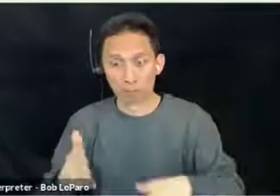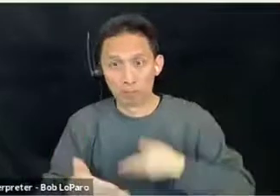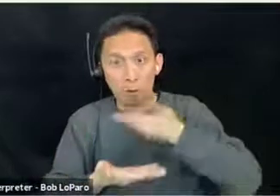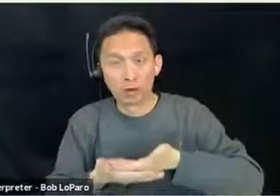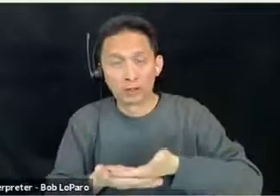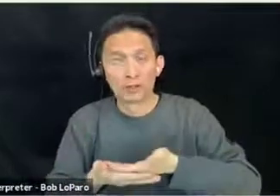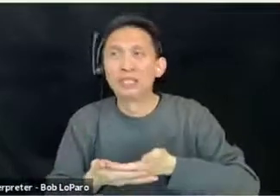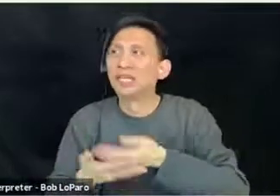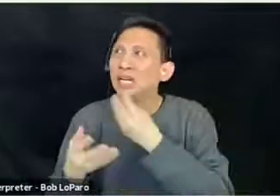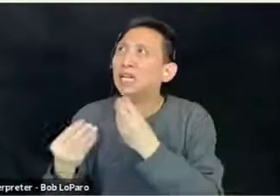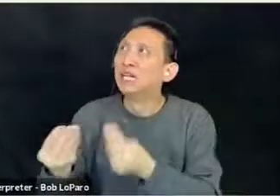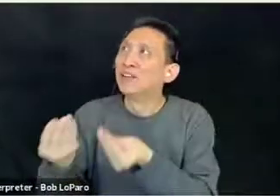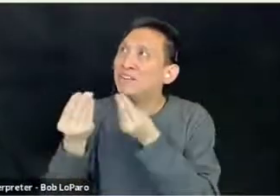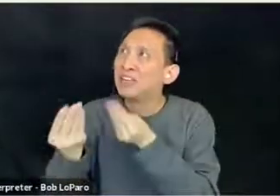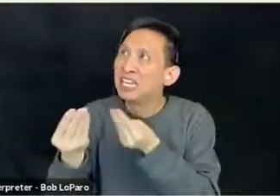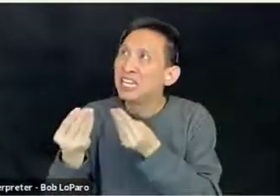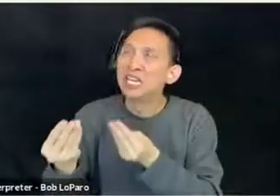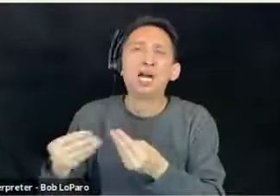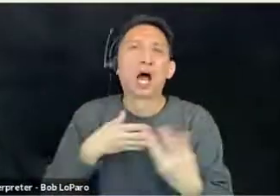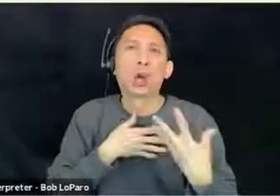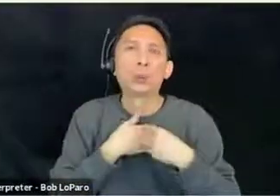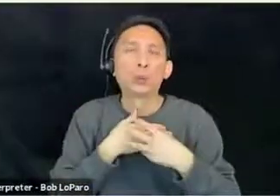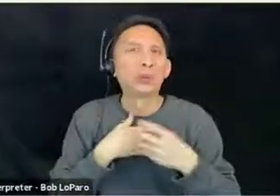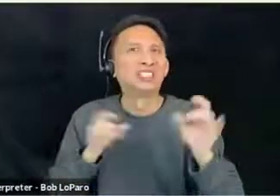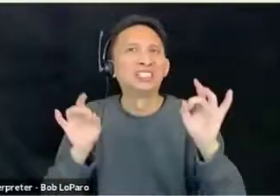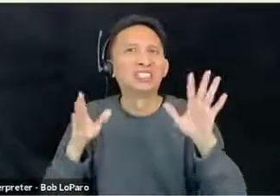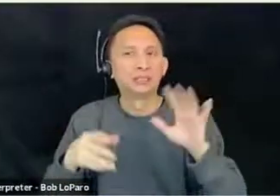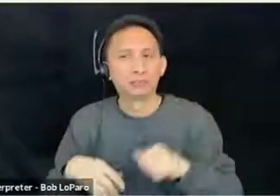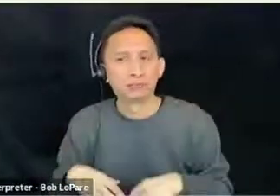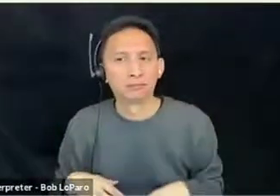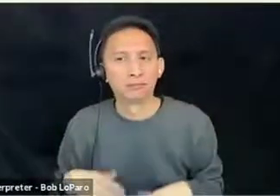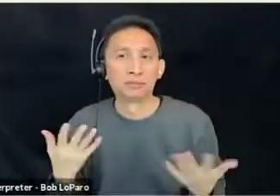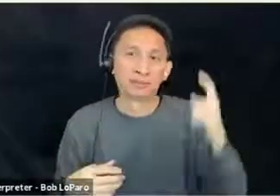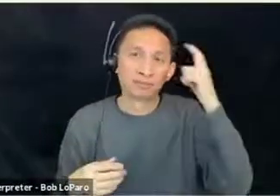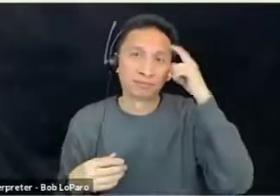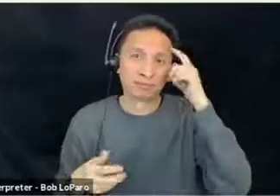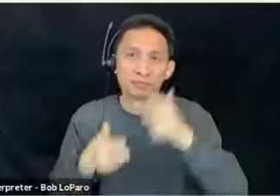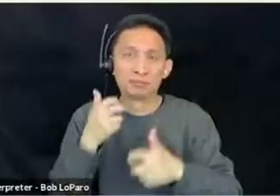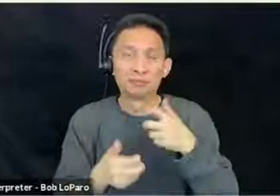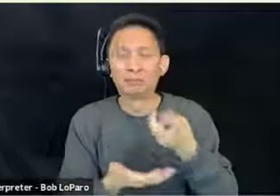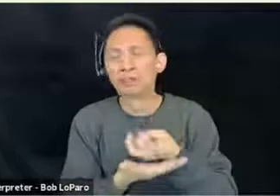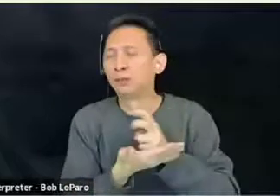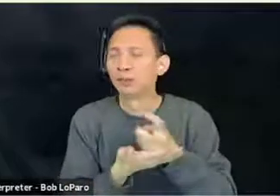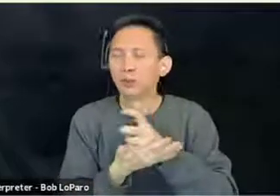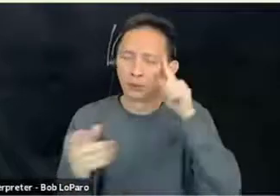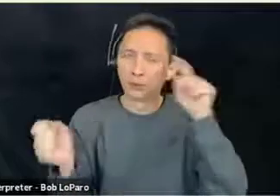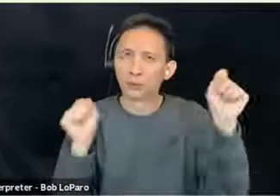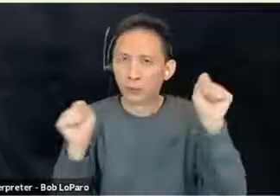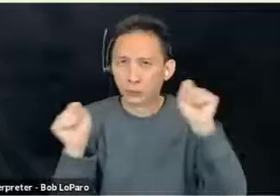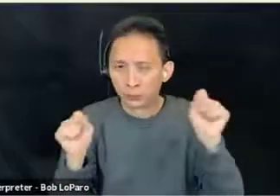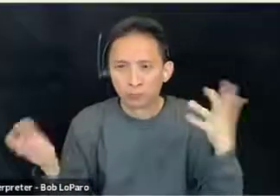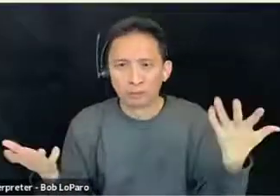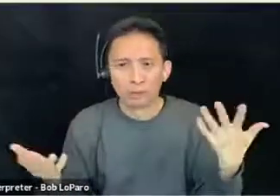they can have neurological impacts like seizures, or as Katie mentioned, leukodystrophy,